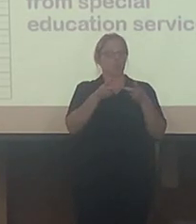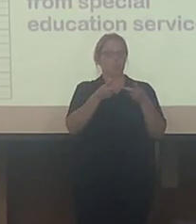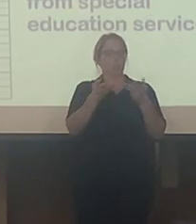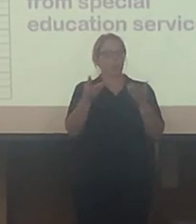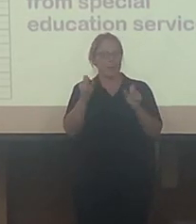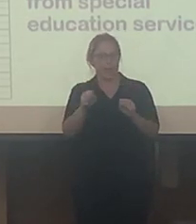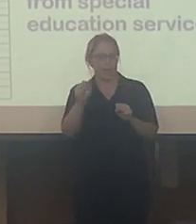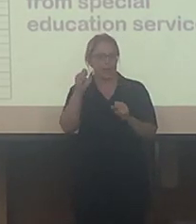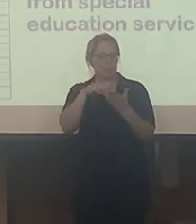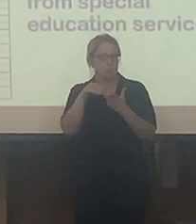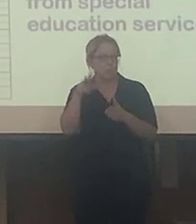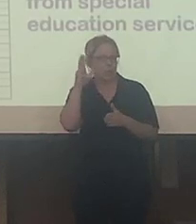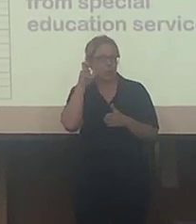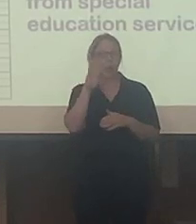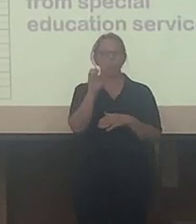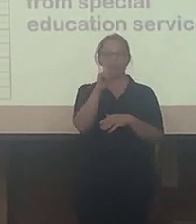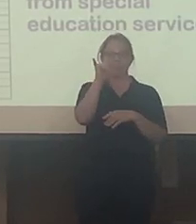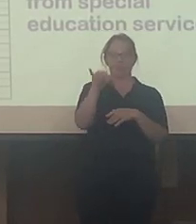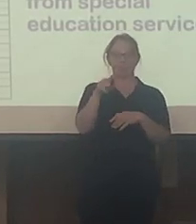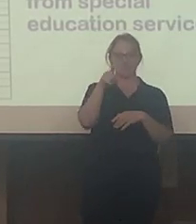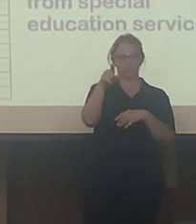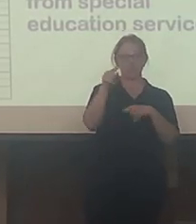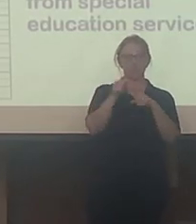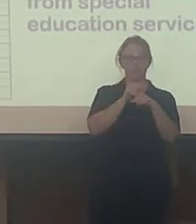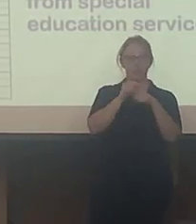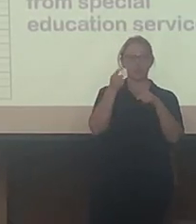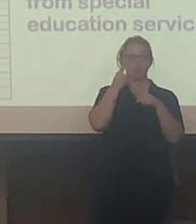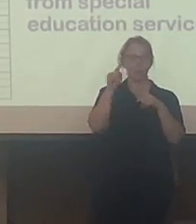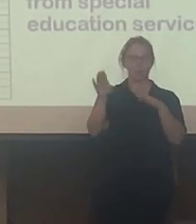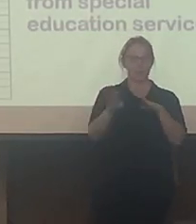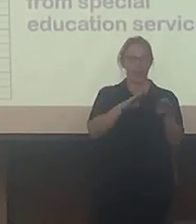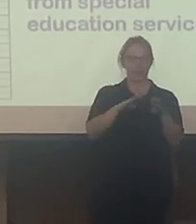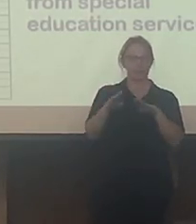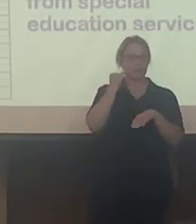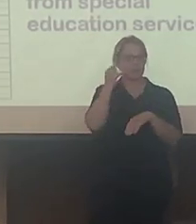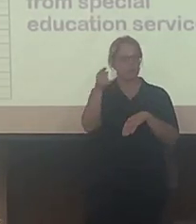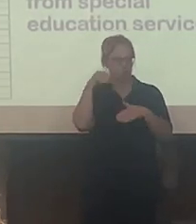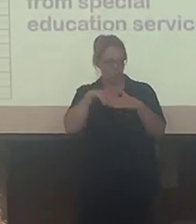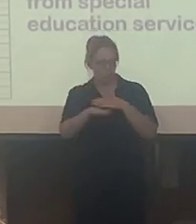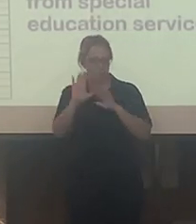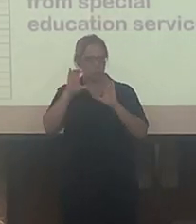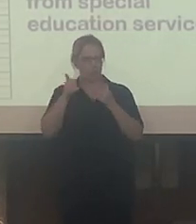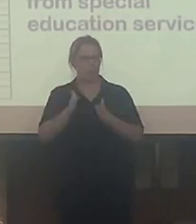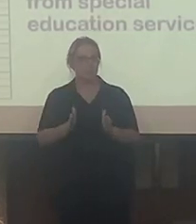so we have betsy here who's really trained in behavior if she walked into a classroom and the